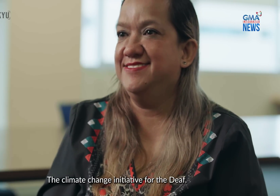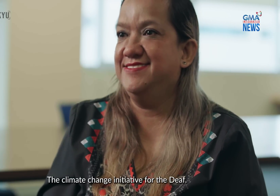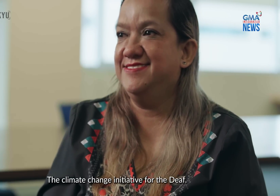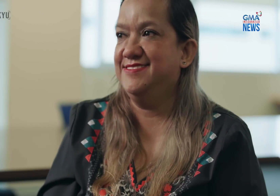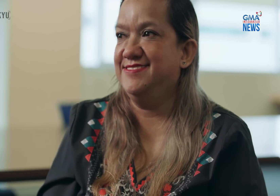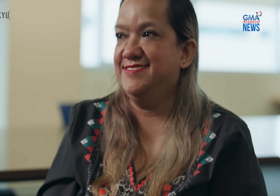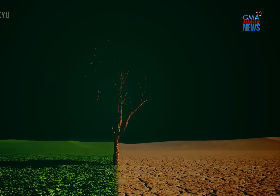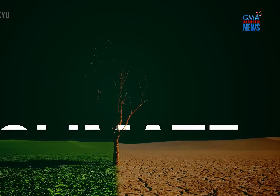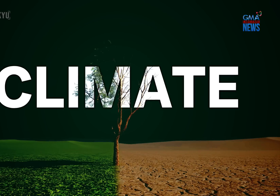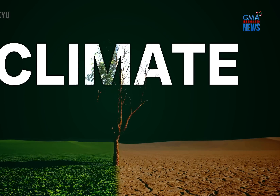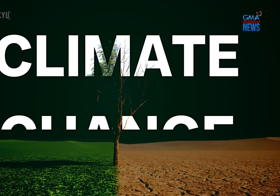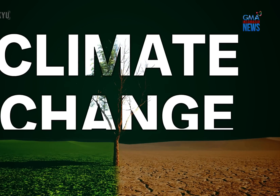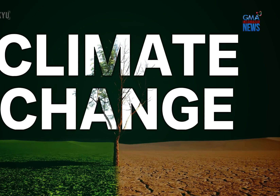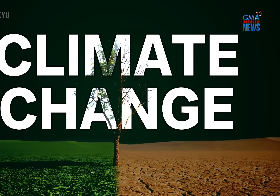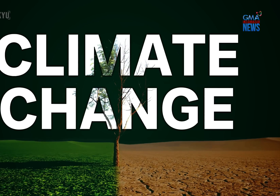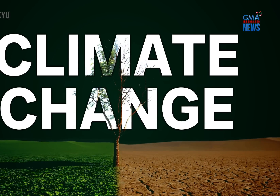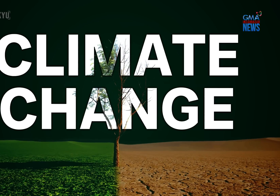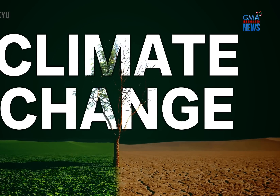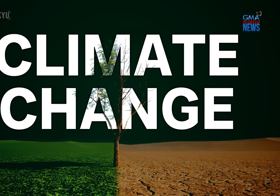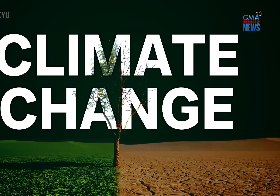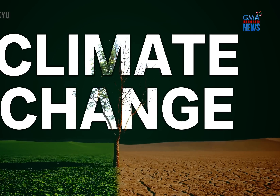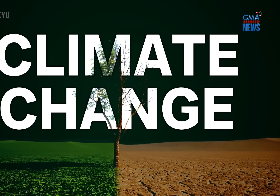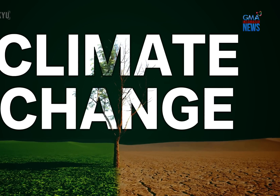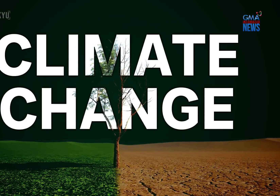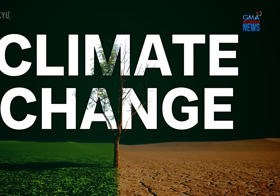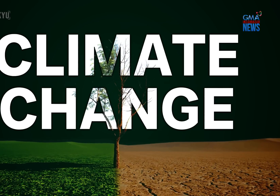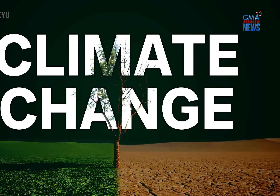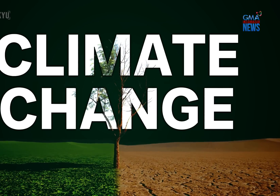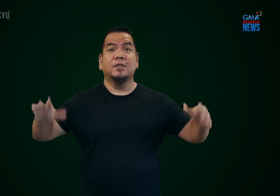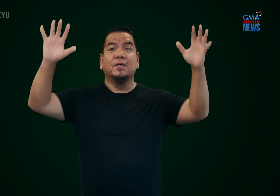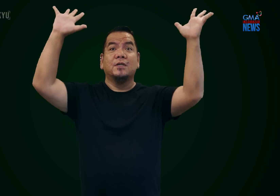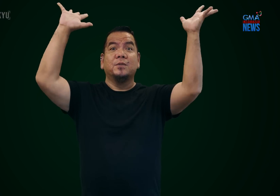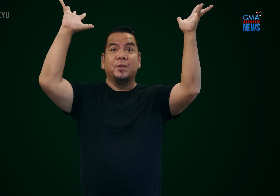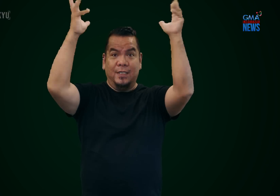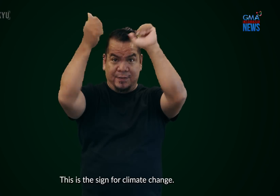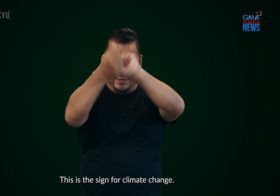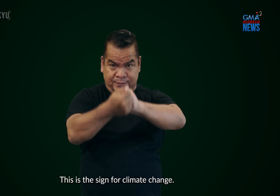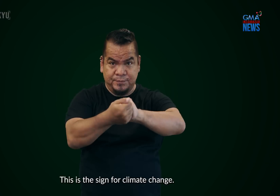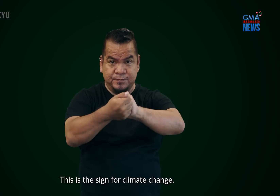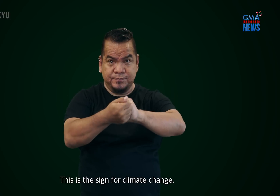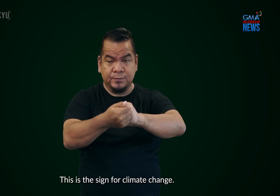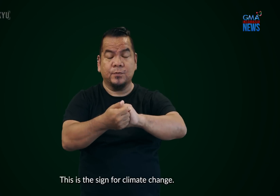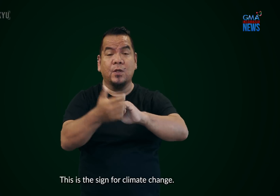Before, this didn’t exist in the Philippines. This is the first one. A first in history.